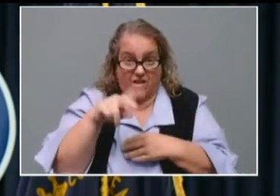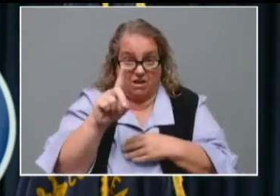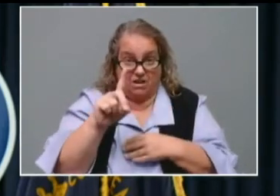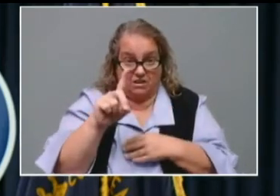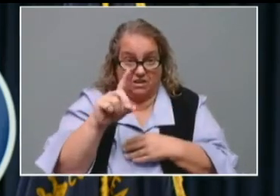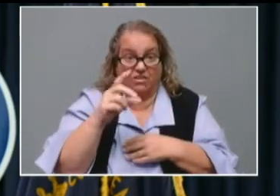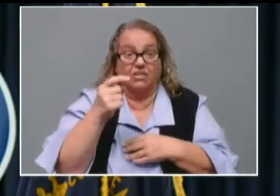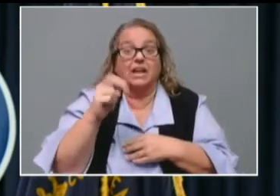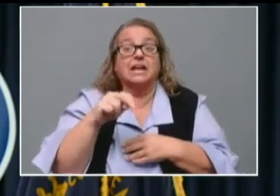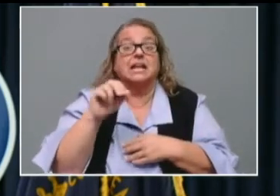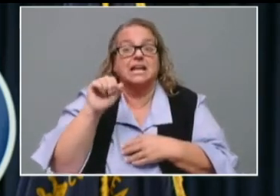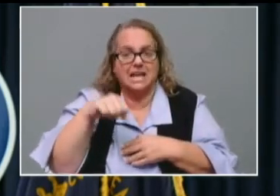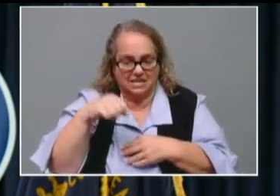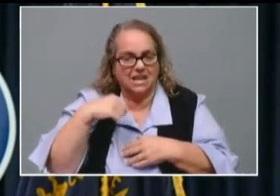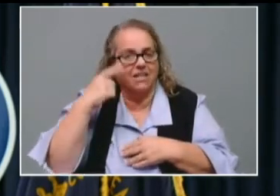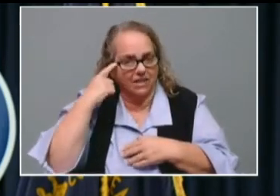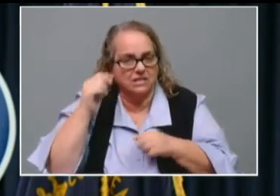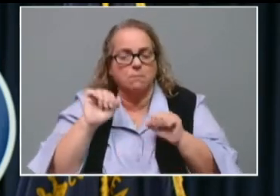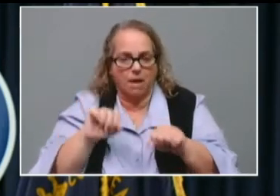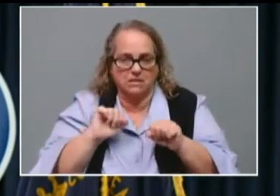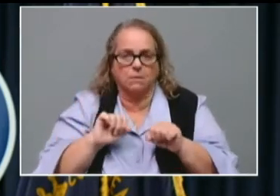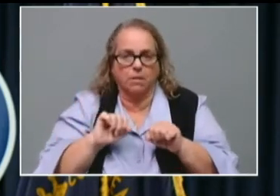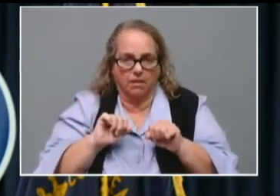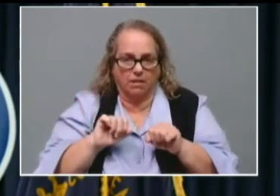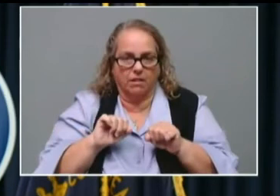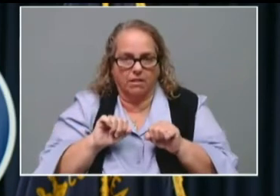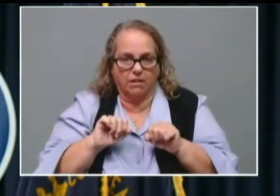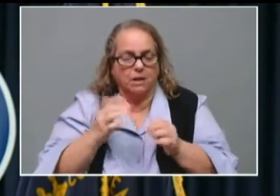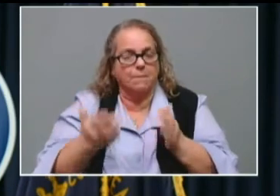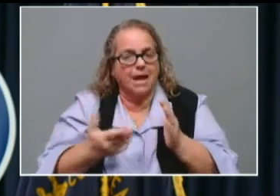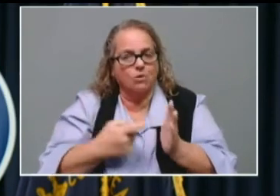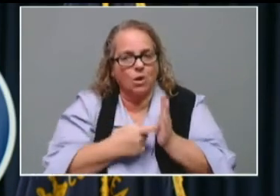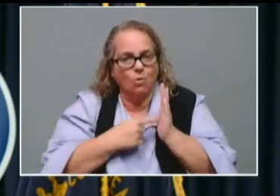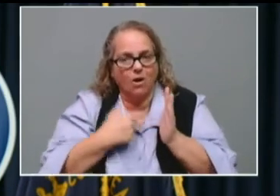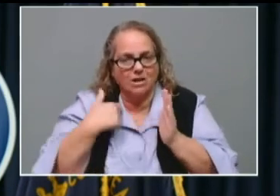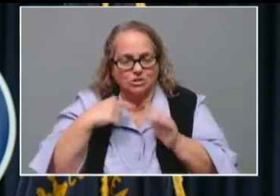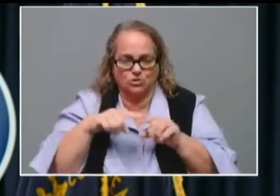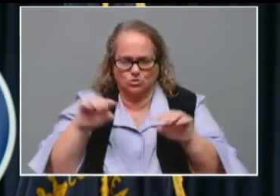may be possible, may require us to move some dollars uh from budget reserve